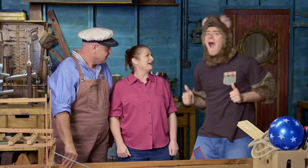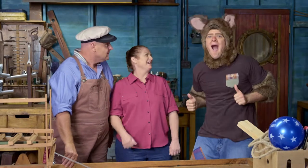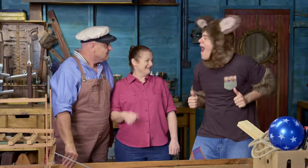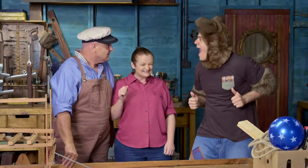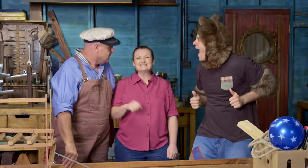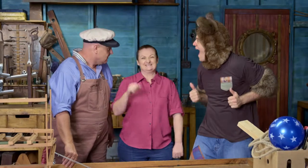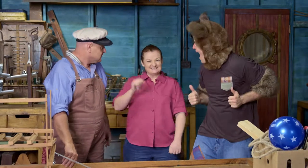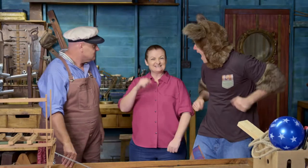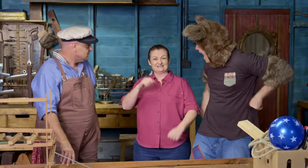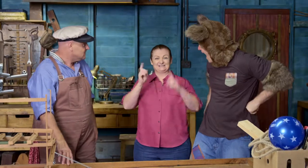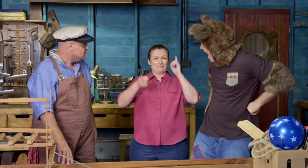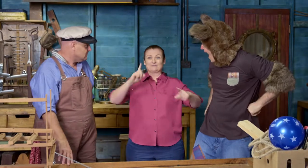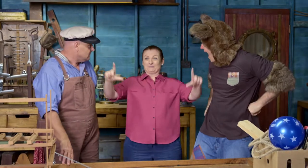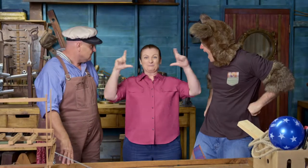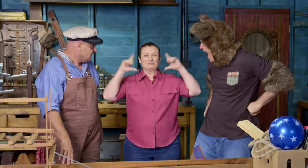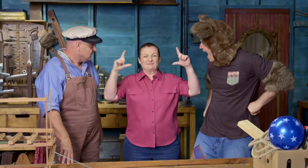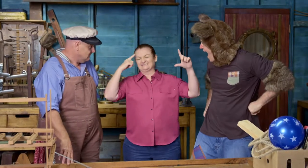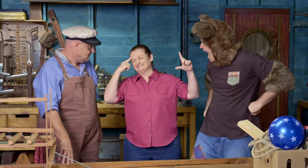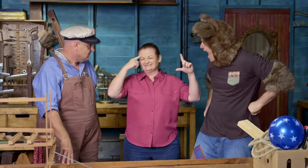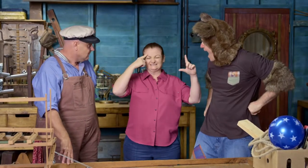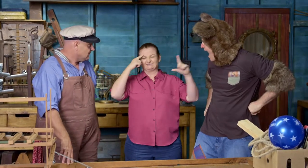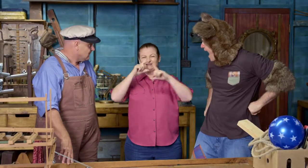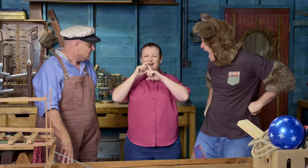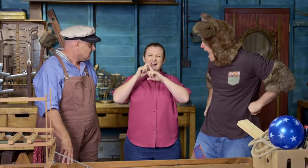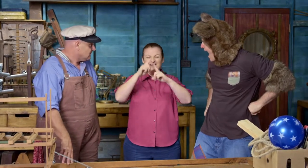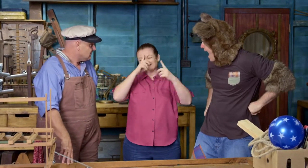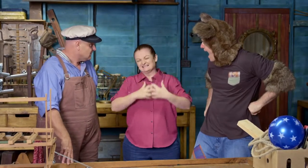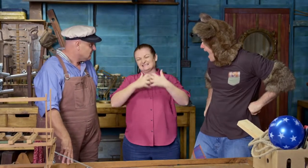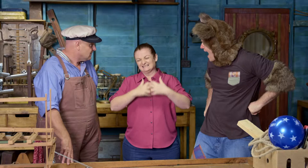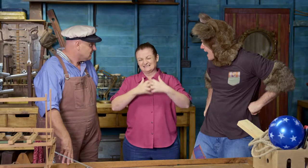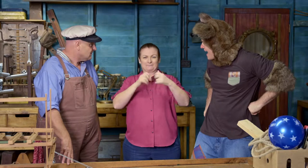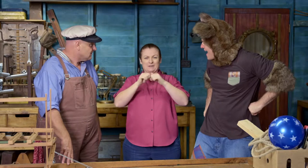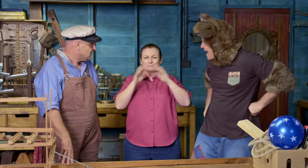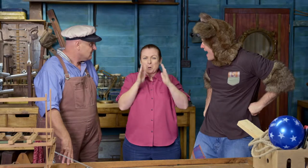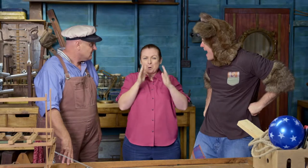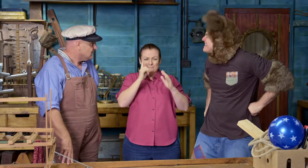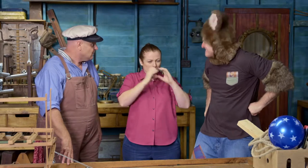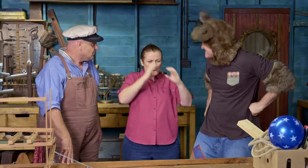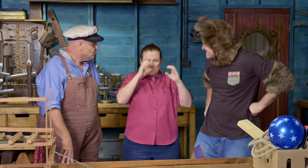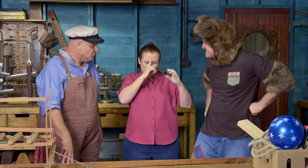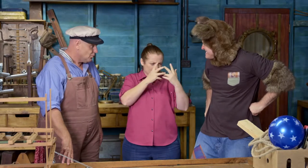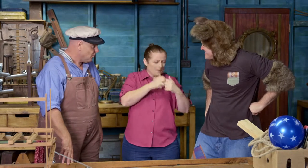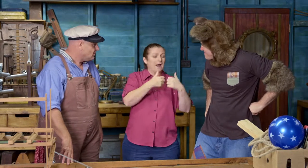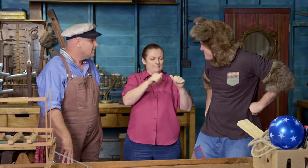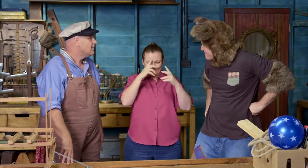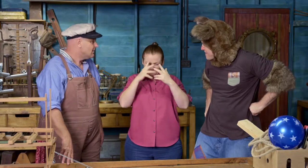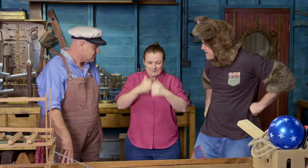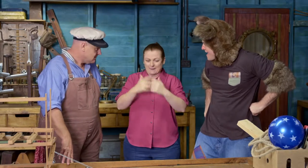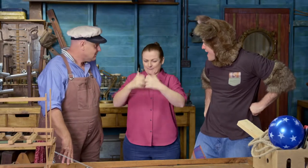Oh, yes. Sometimes it can be hard to solve the big problems, so if you solve the little problems first,